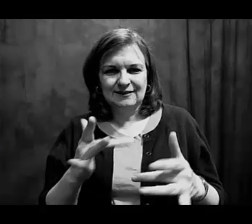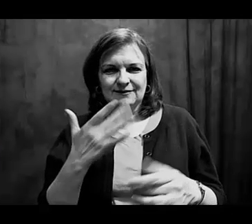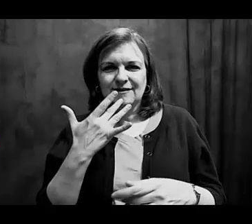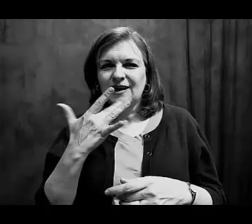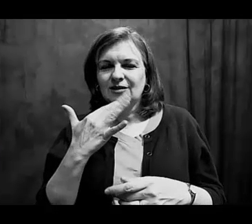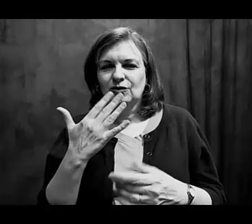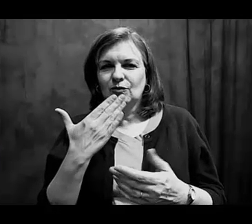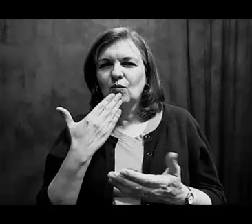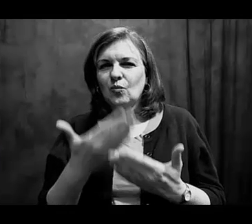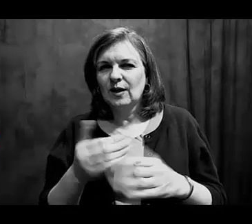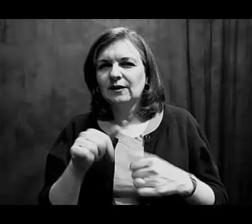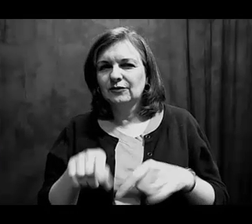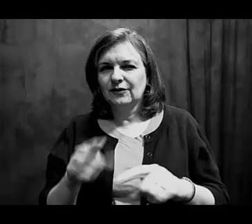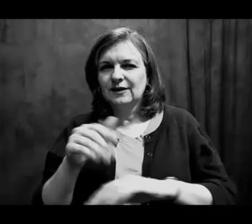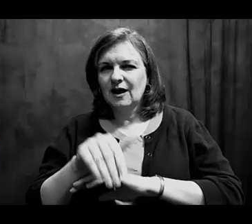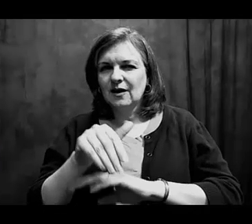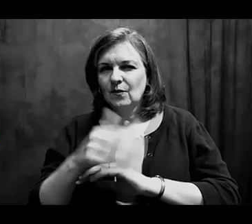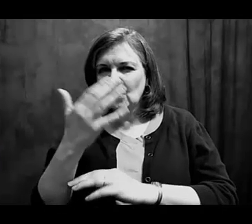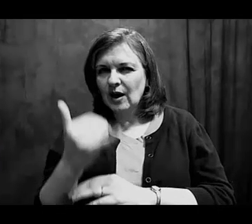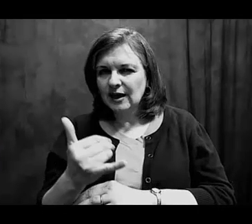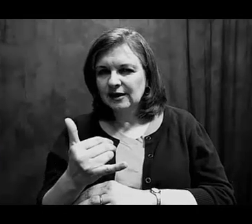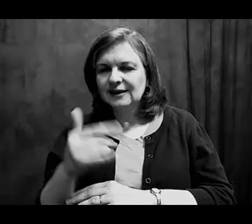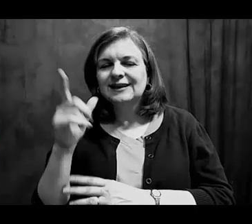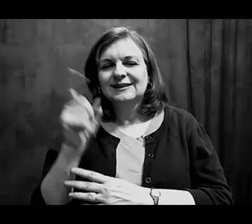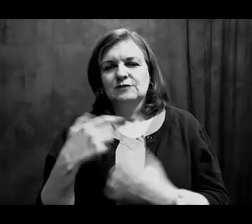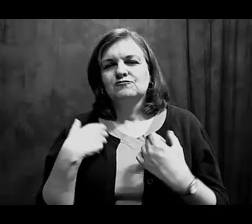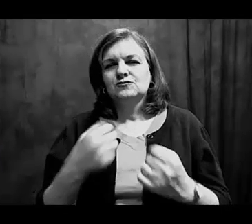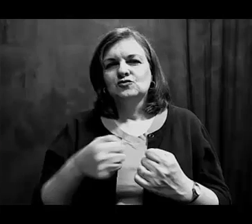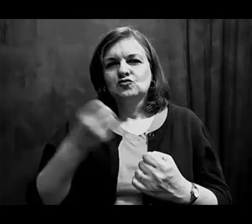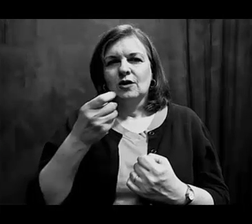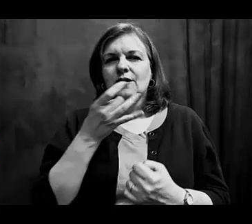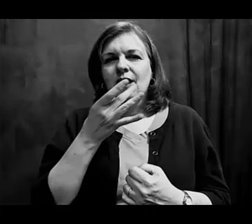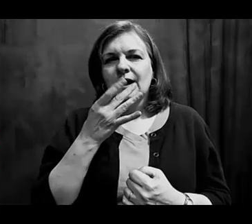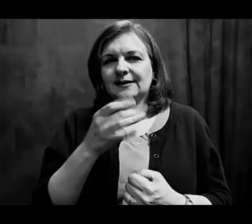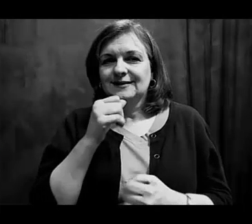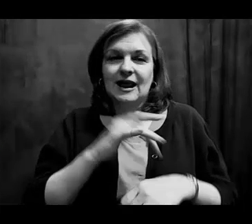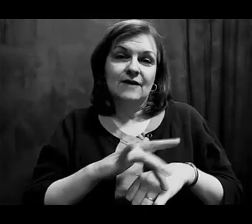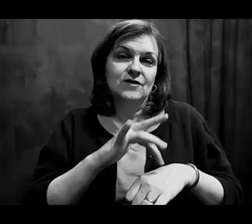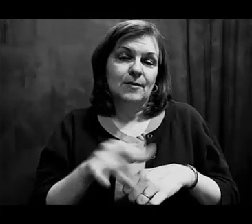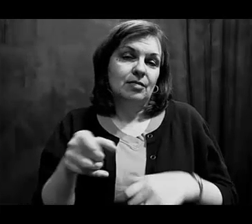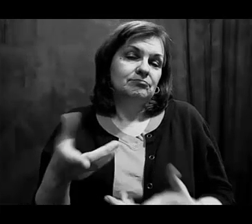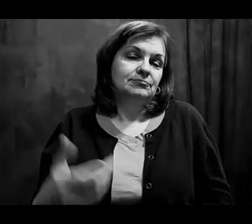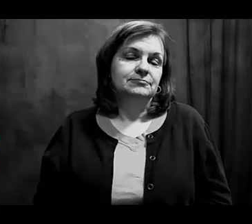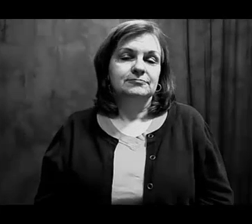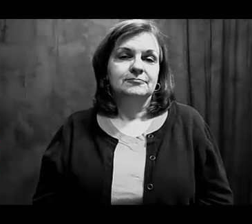need high intensity light and it's just not available at night